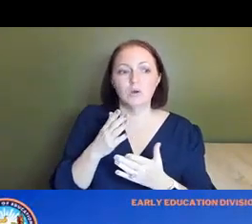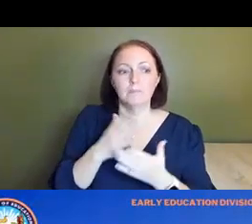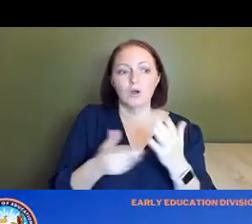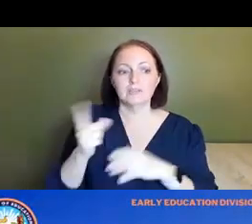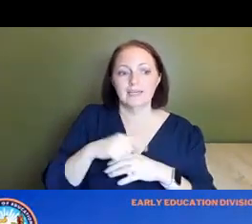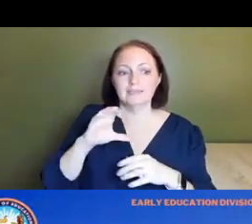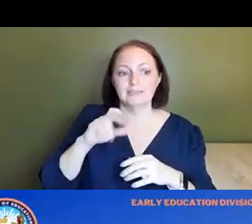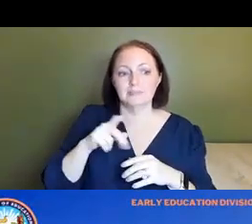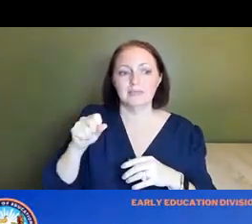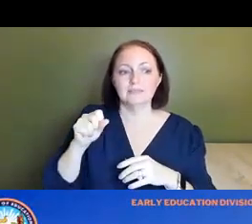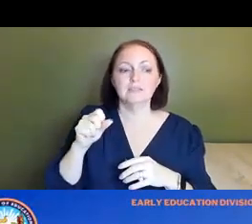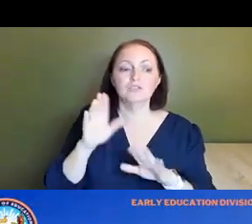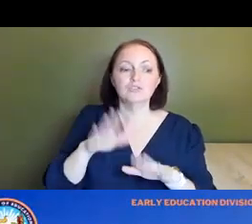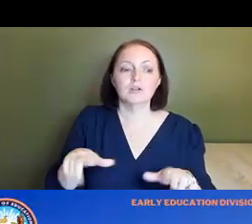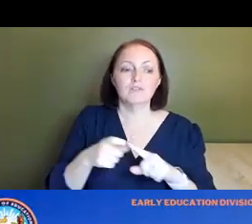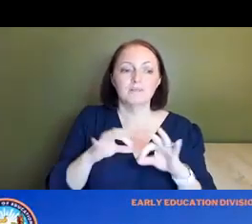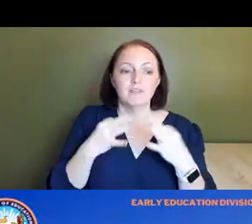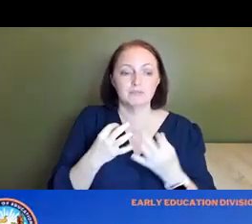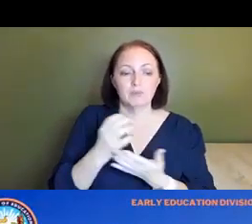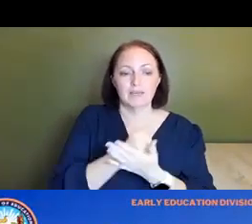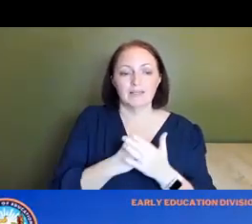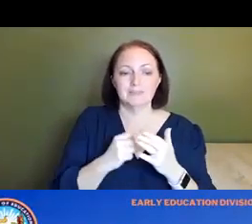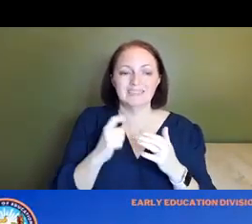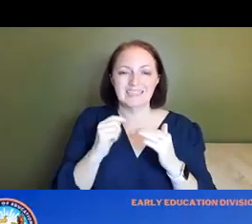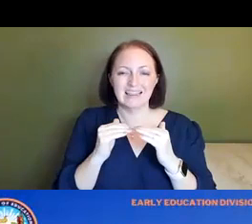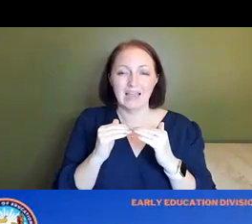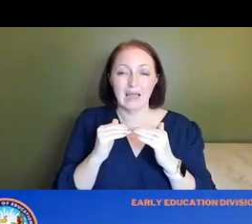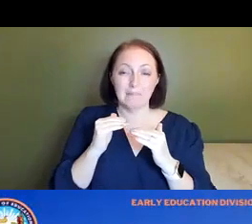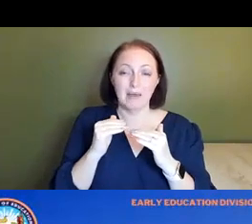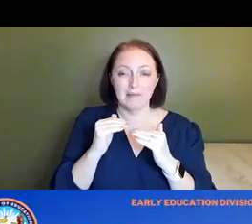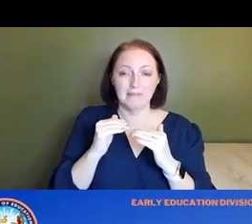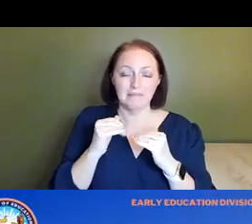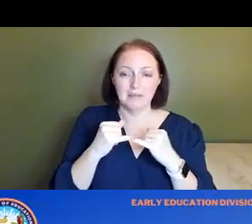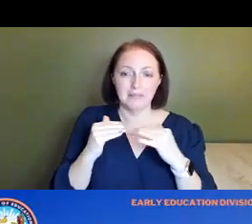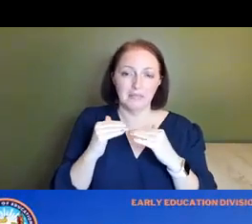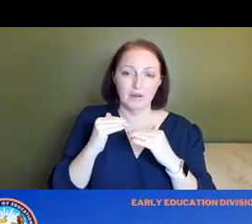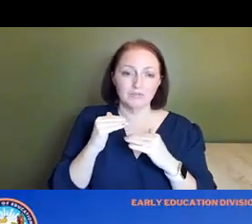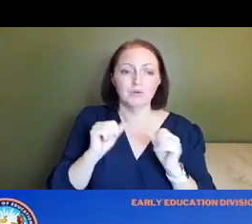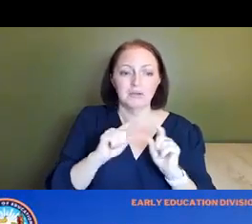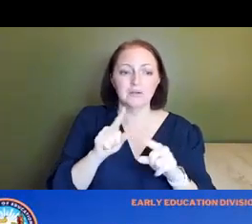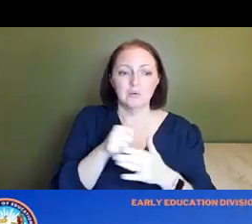So children from families with income slightly above the income threshold can go under can